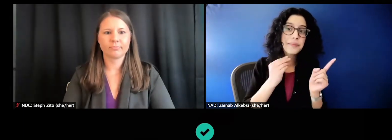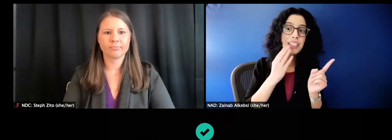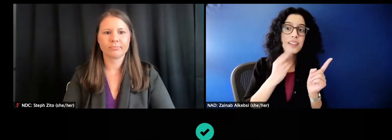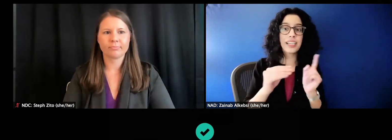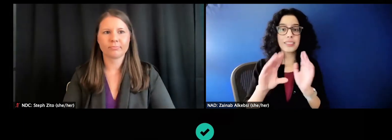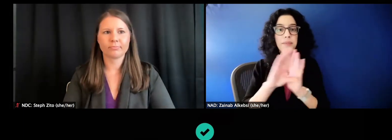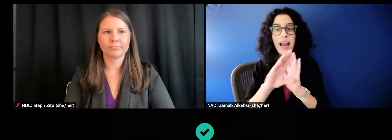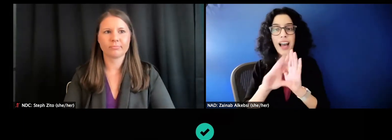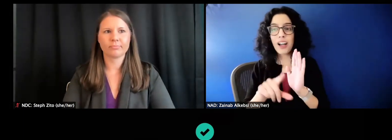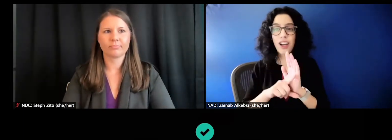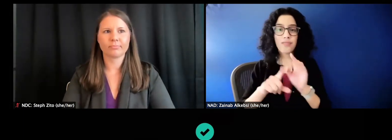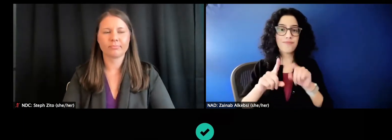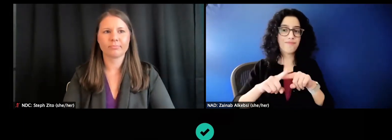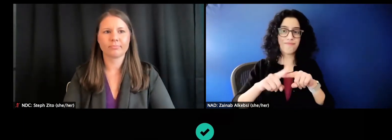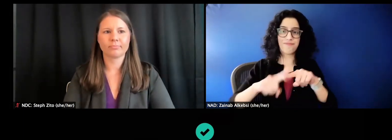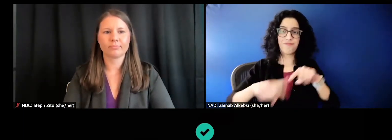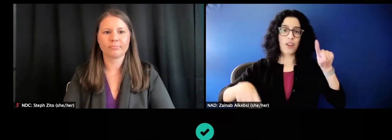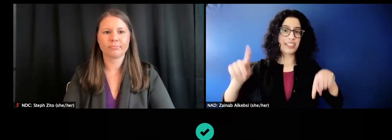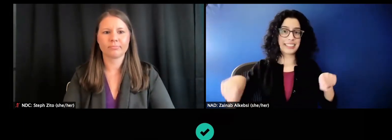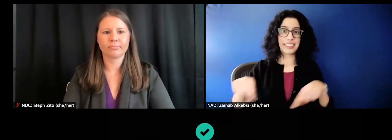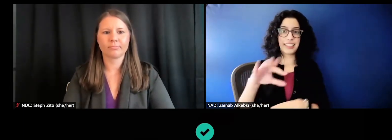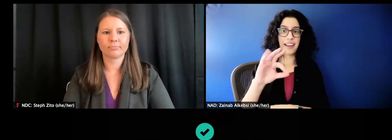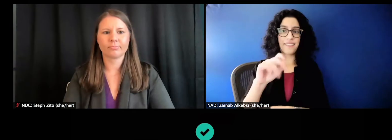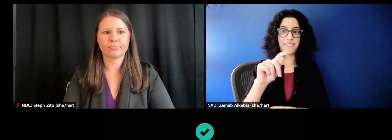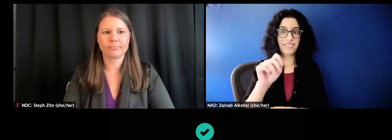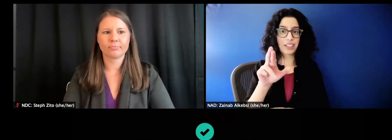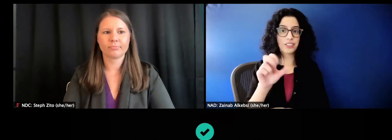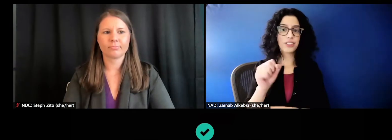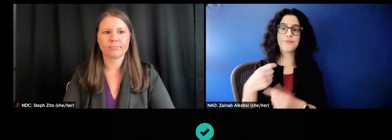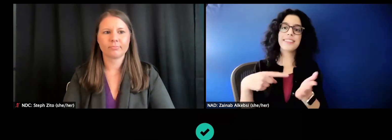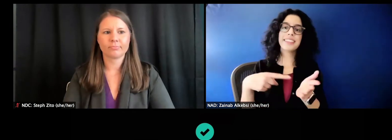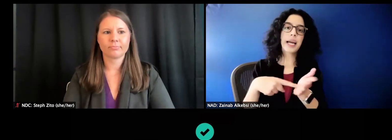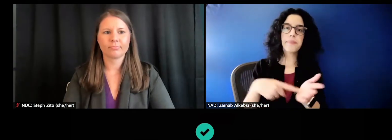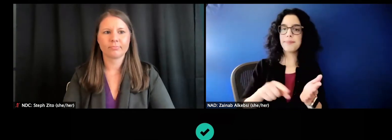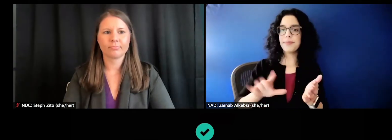have a different experience, a different background dependent on a variety of factors,